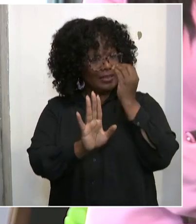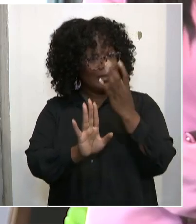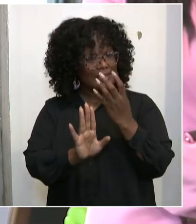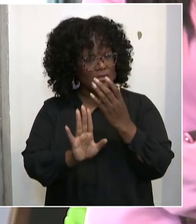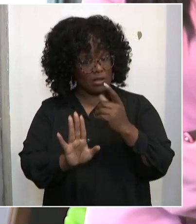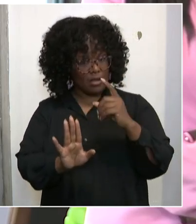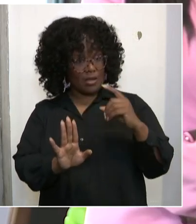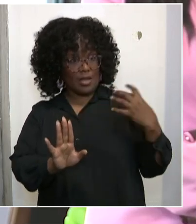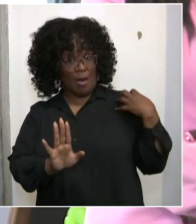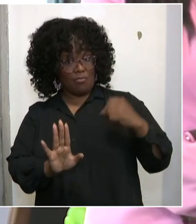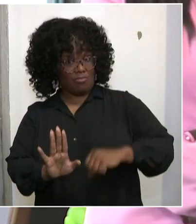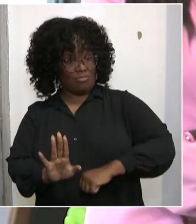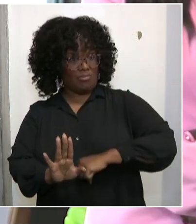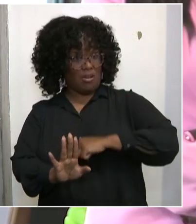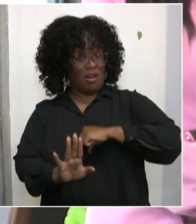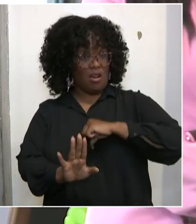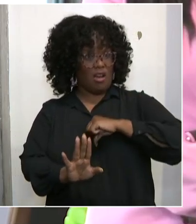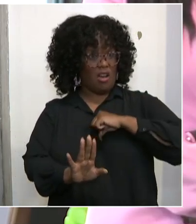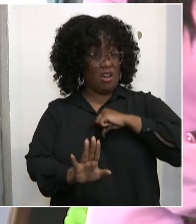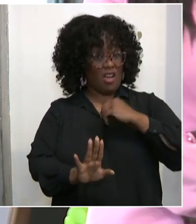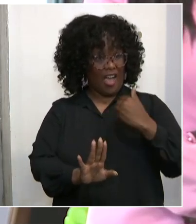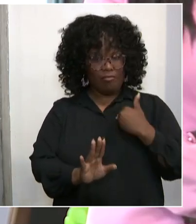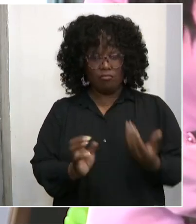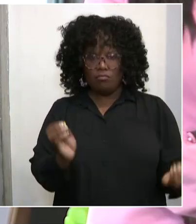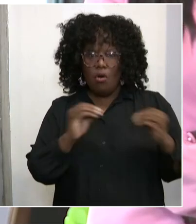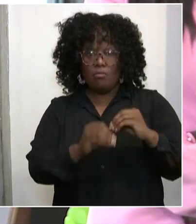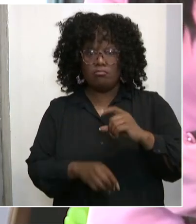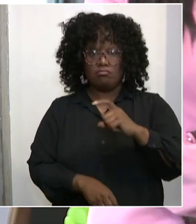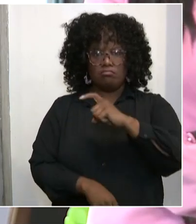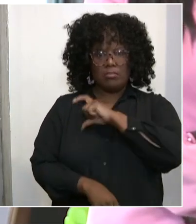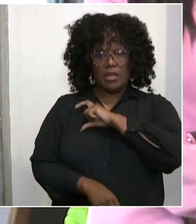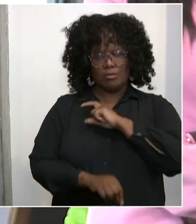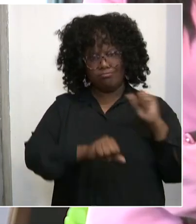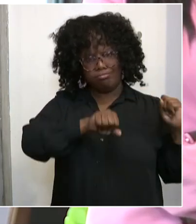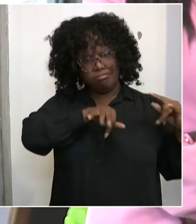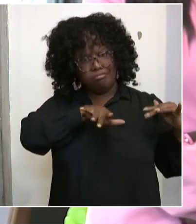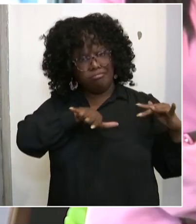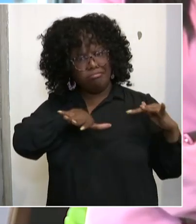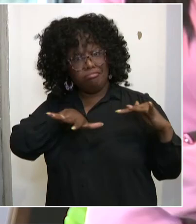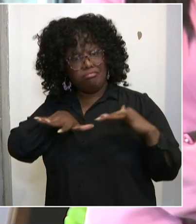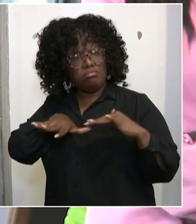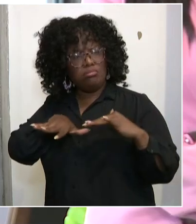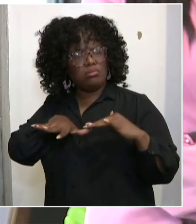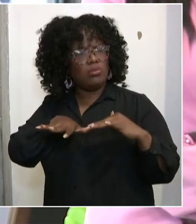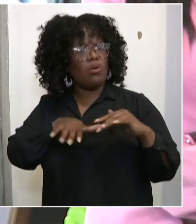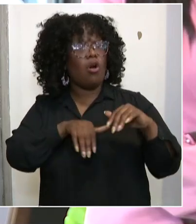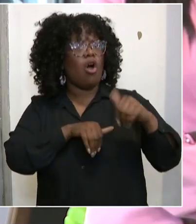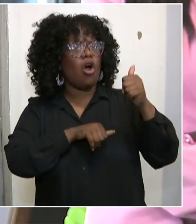of law enforcement to protect folks who attend, but that other regions of the district will be well protected over that time.